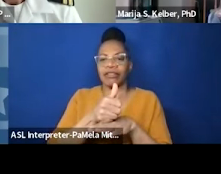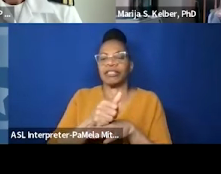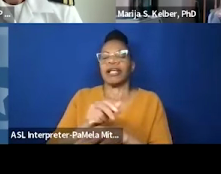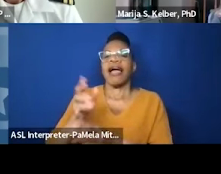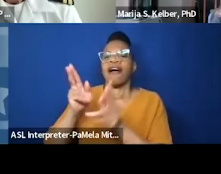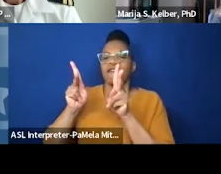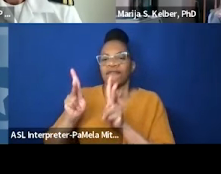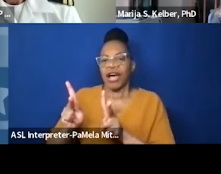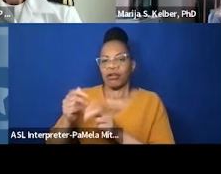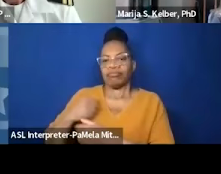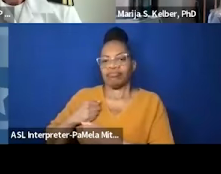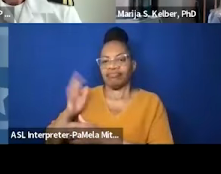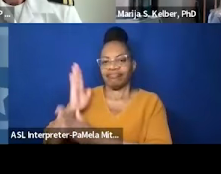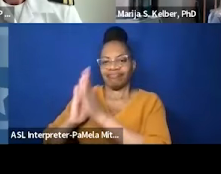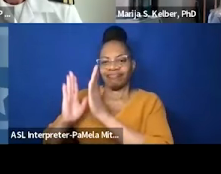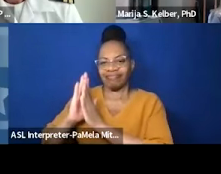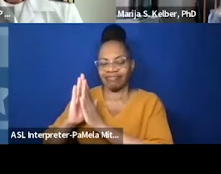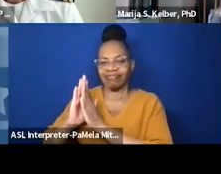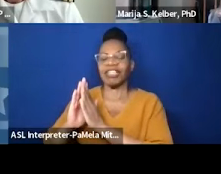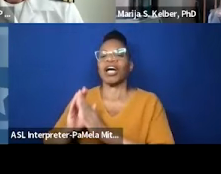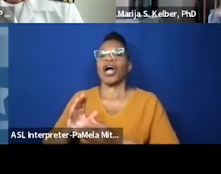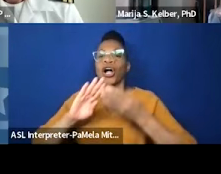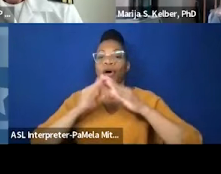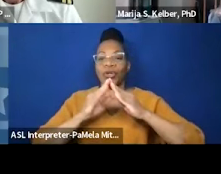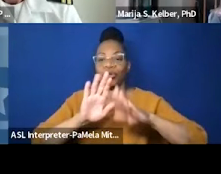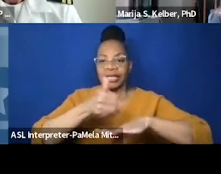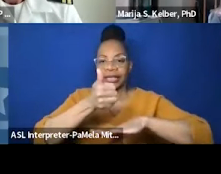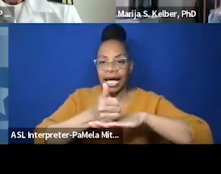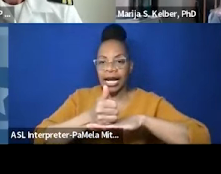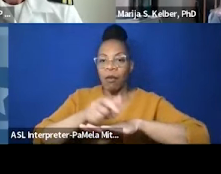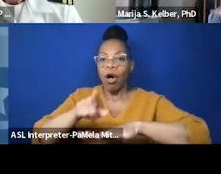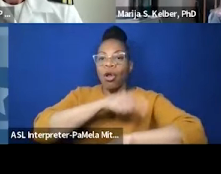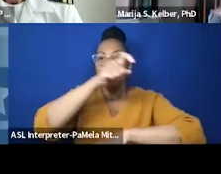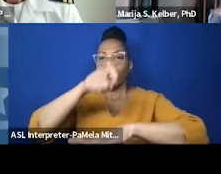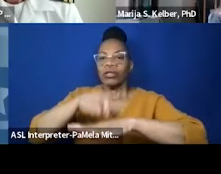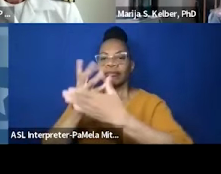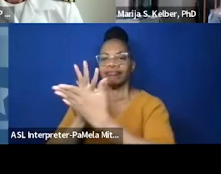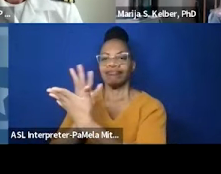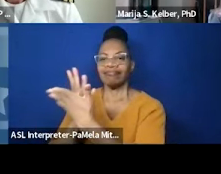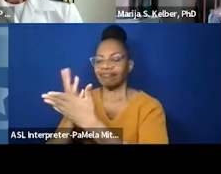and then long-term incarceration, what some of the systems are.